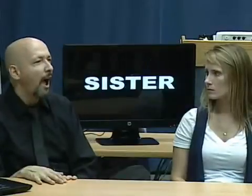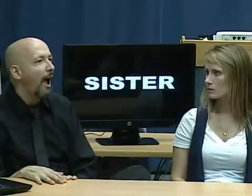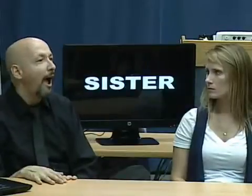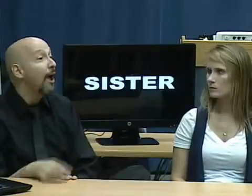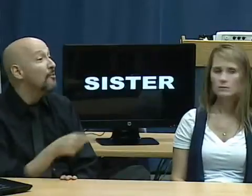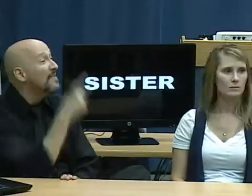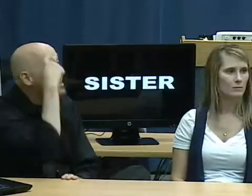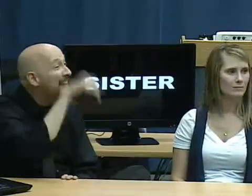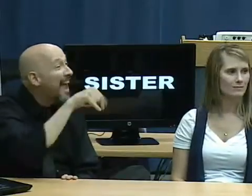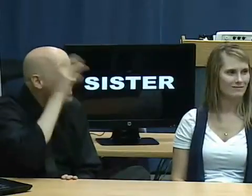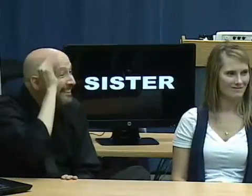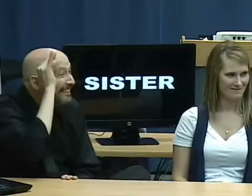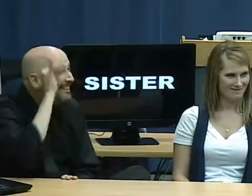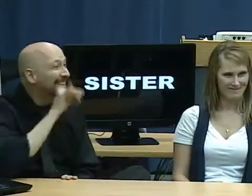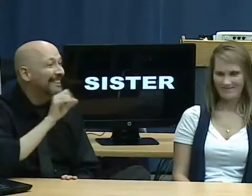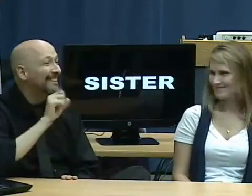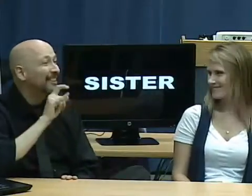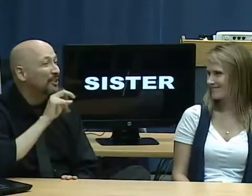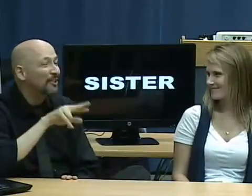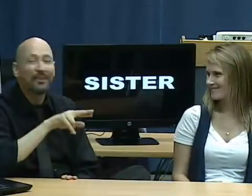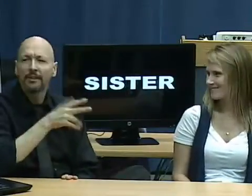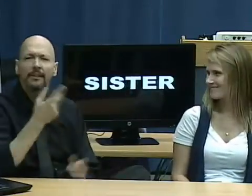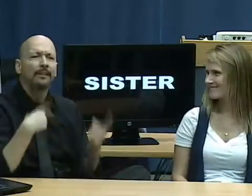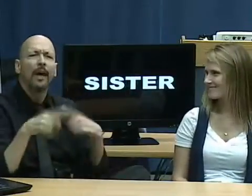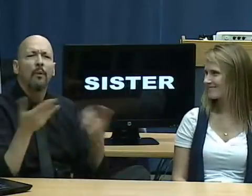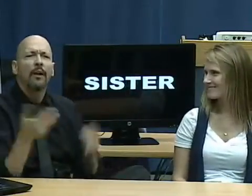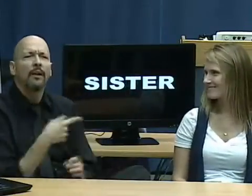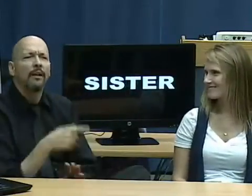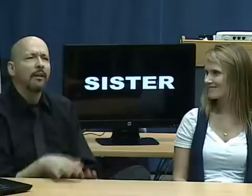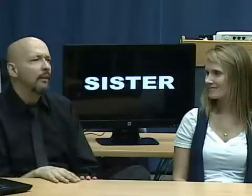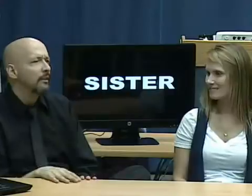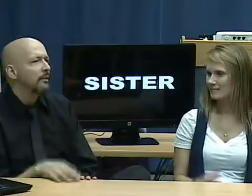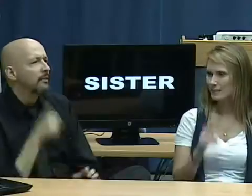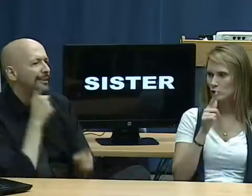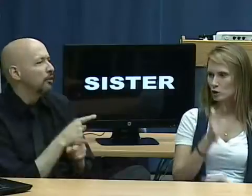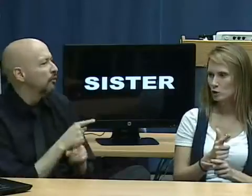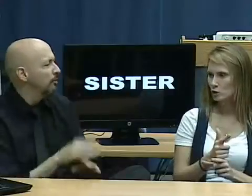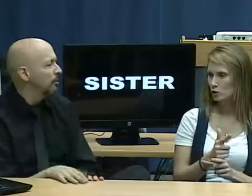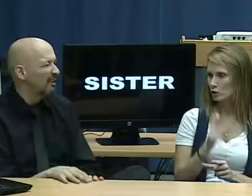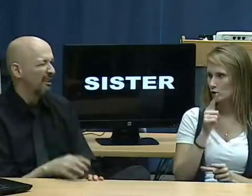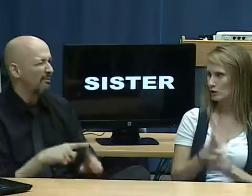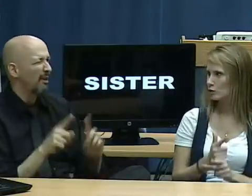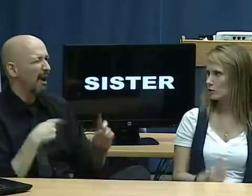You were thinking of that one? SISTER? How do you sign that? Sister.